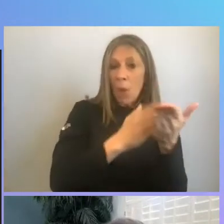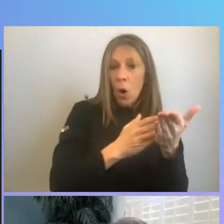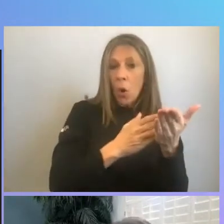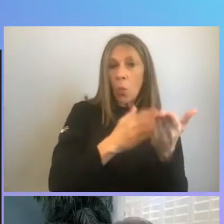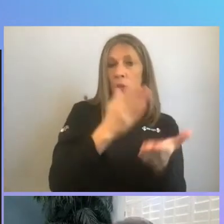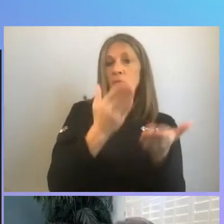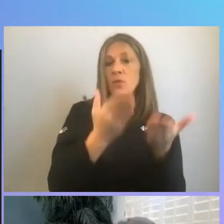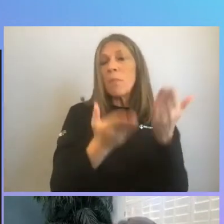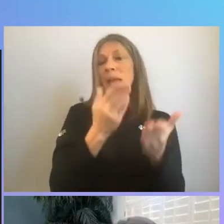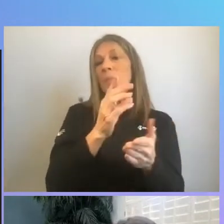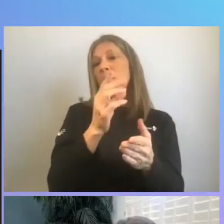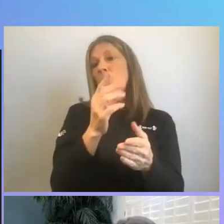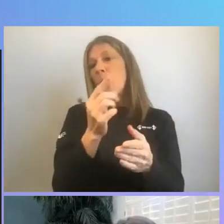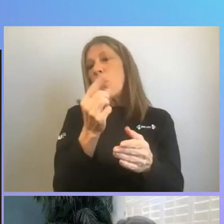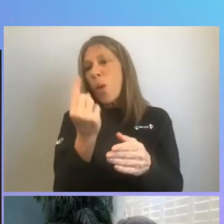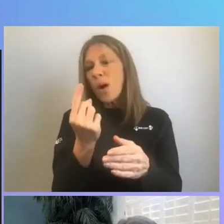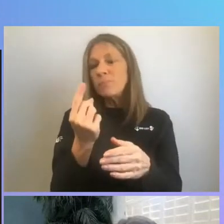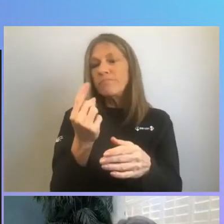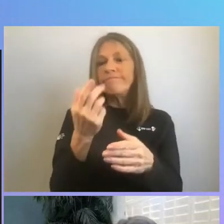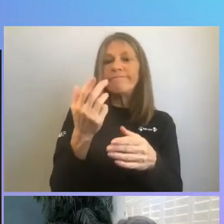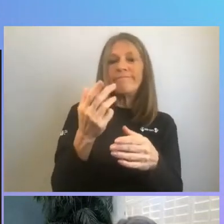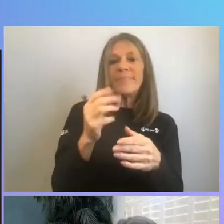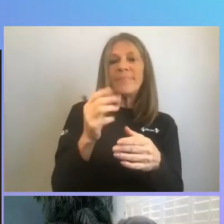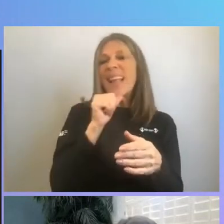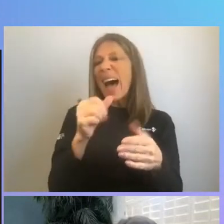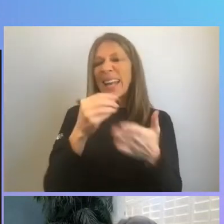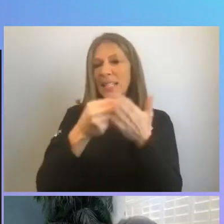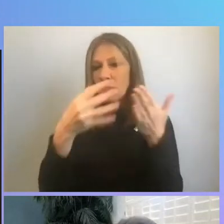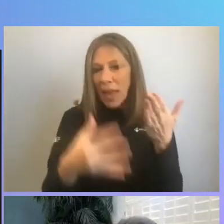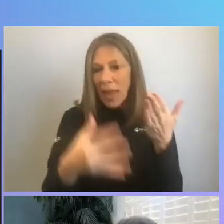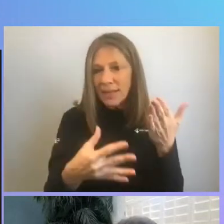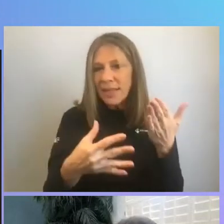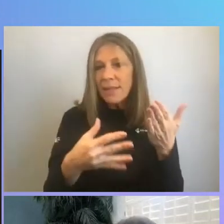times as expensive to talk to stop, as opposed to letting them